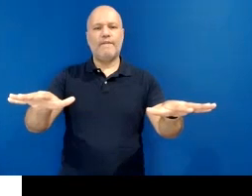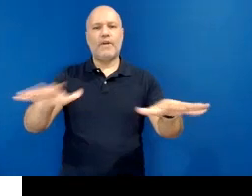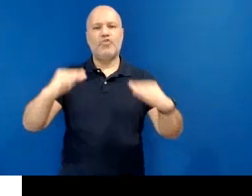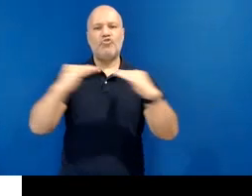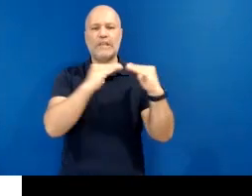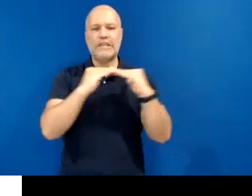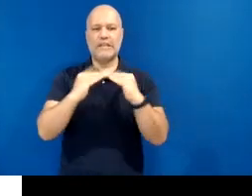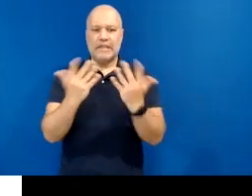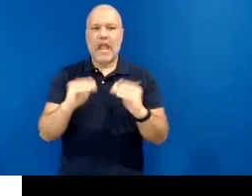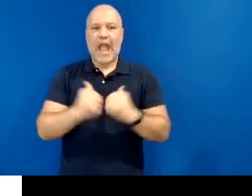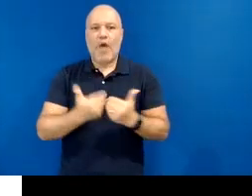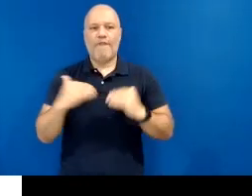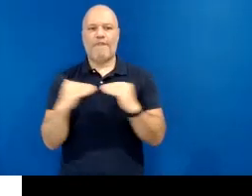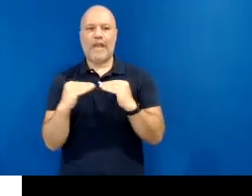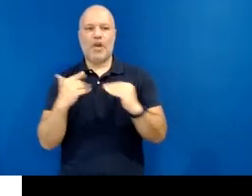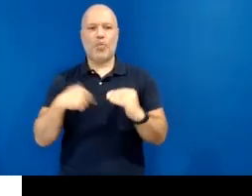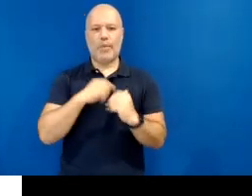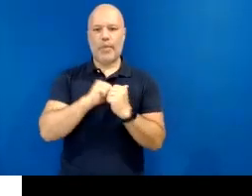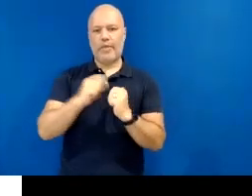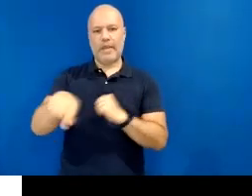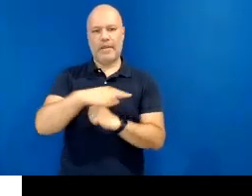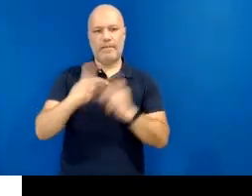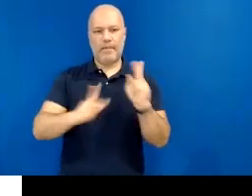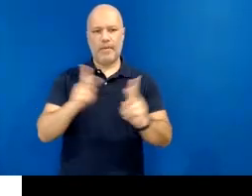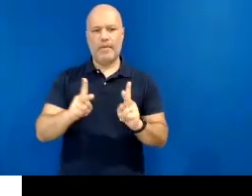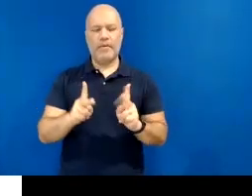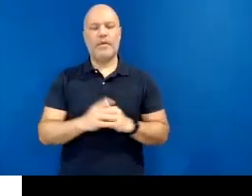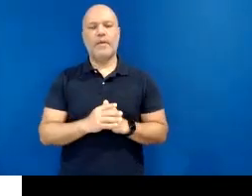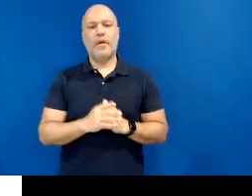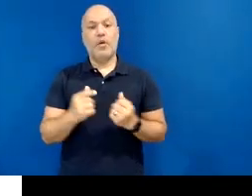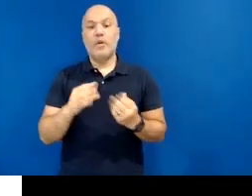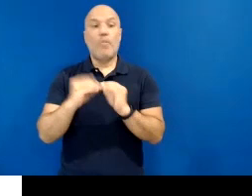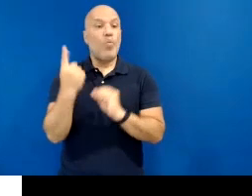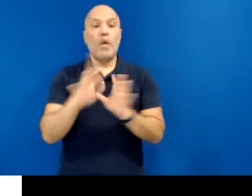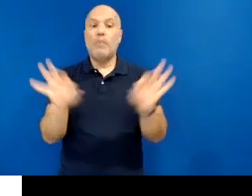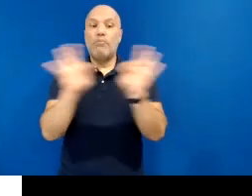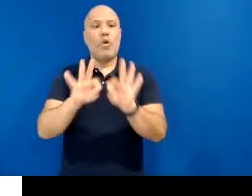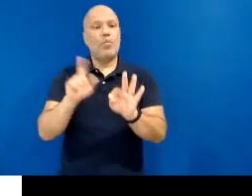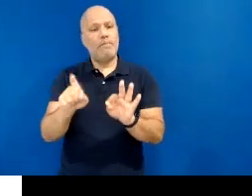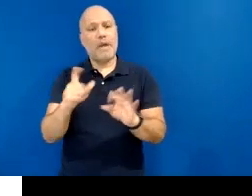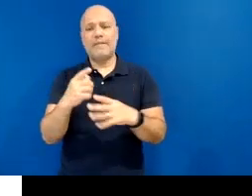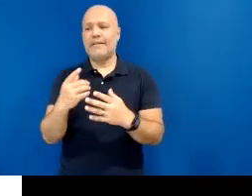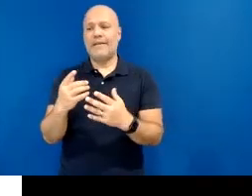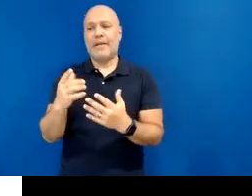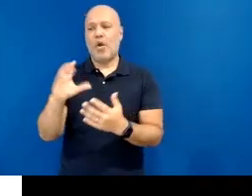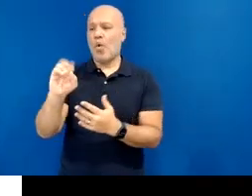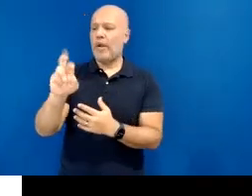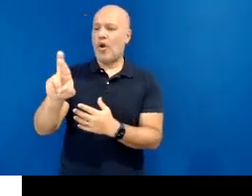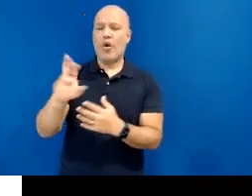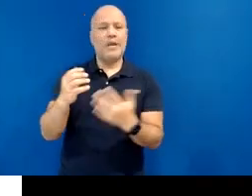Number one, making OER available. And when we think about our community, and when we look around